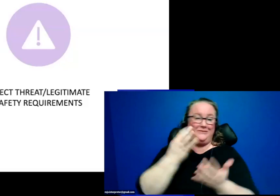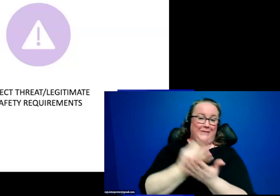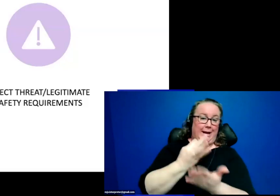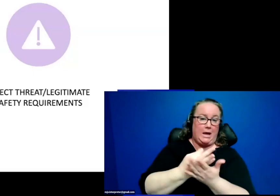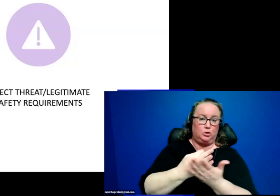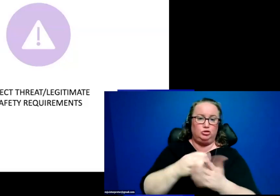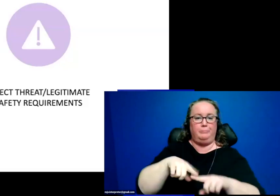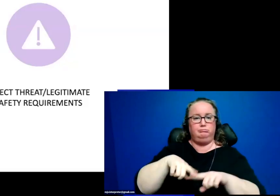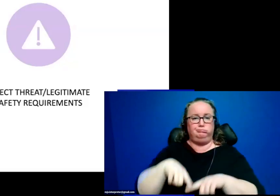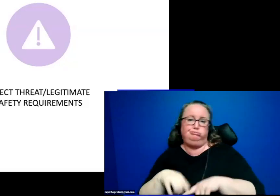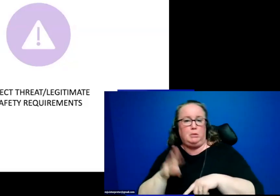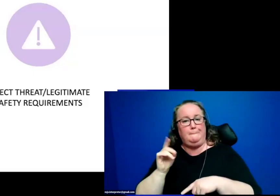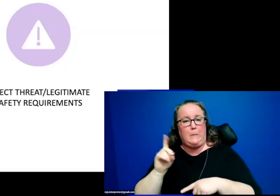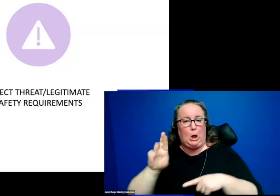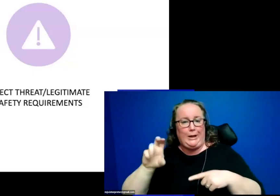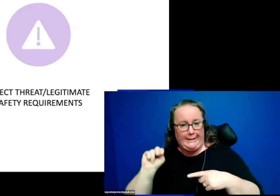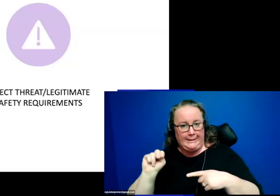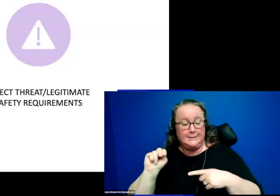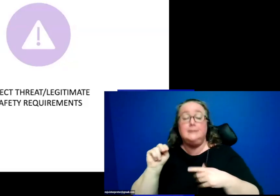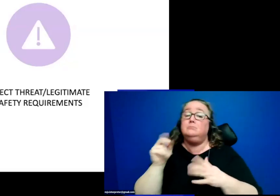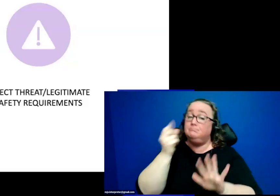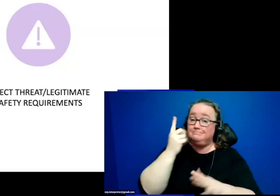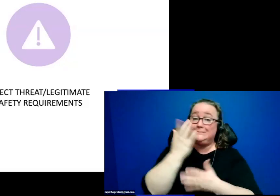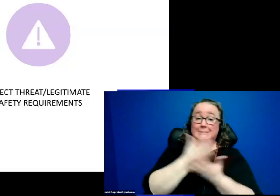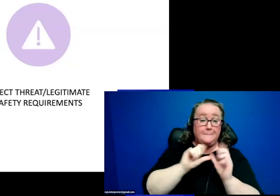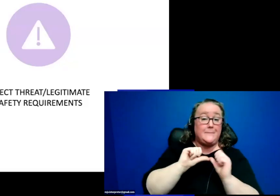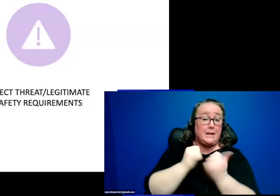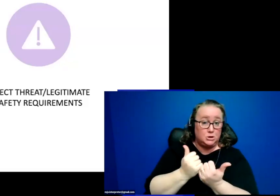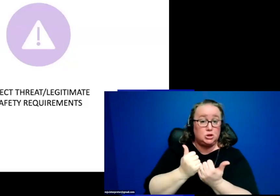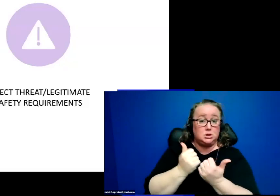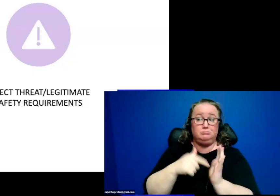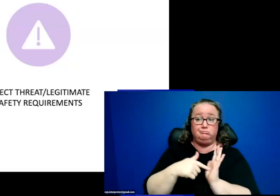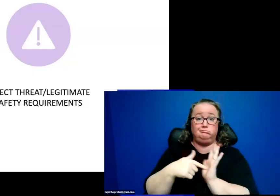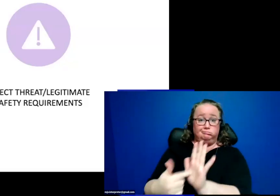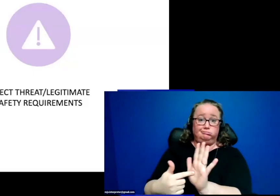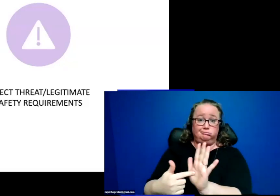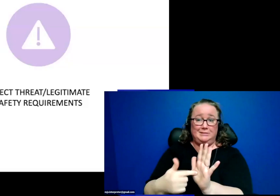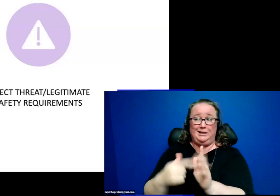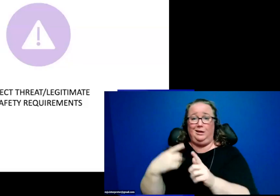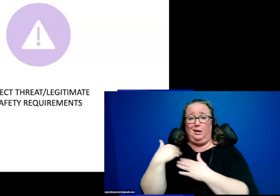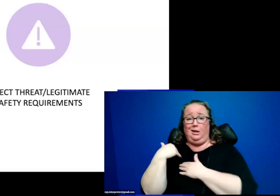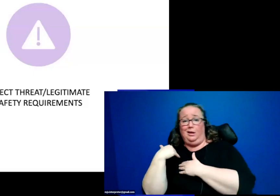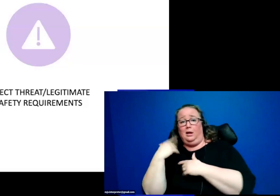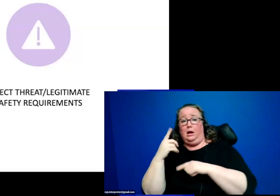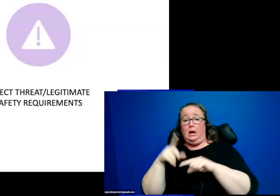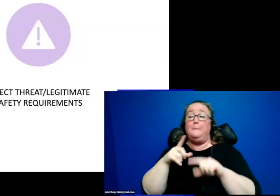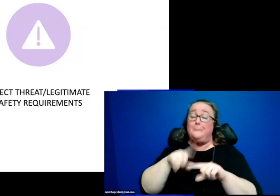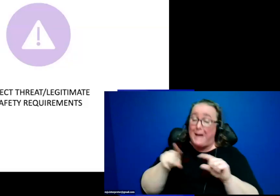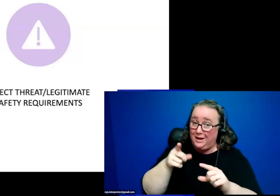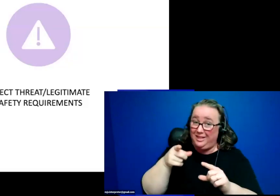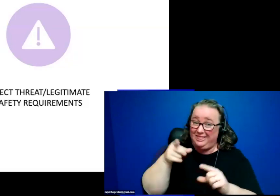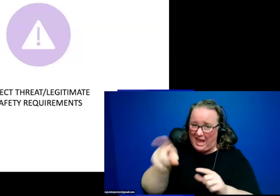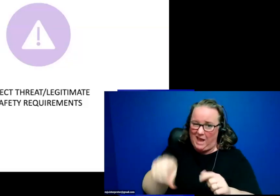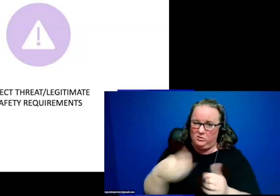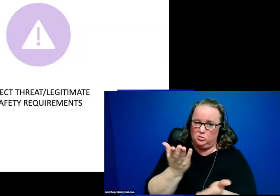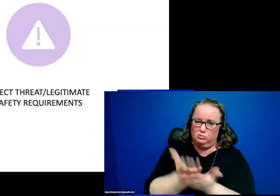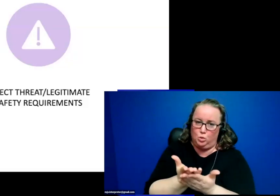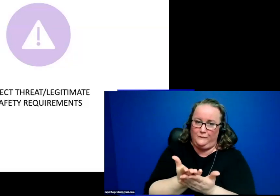This is something that agencies do often assert. Again, the burden would be on them to prove it. And then the third and final defense is